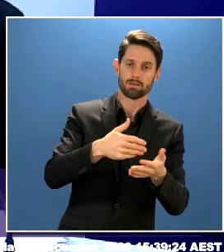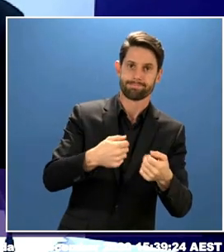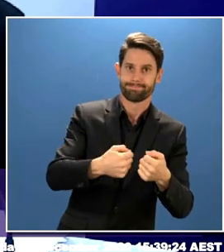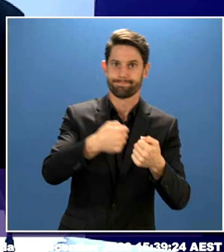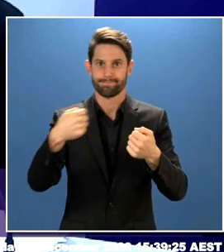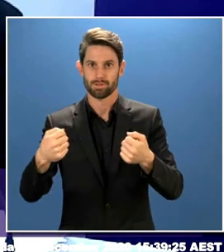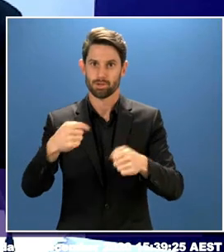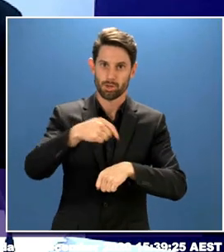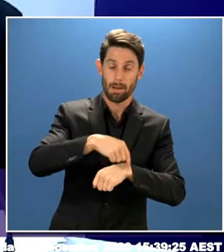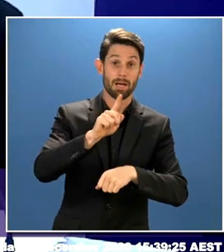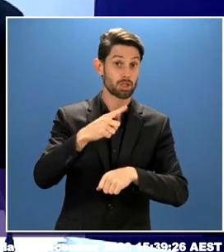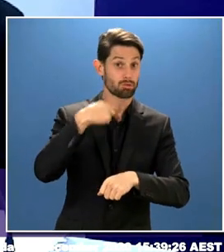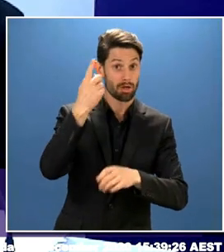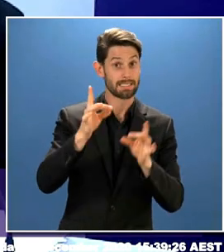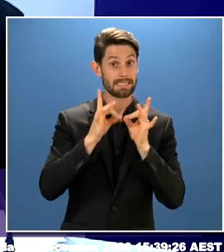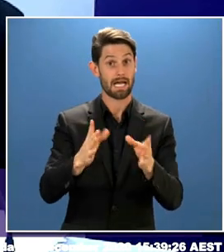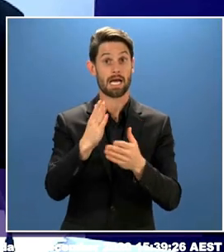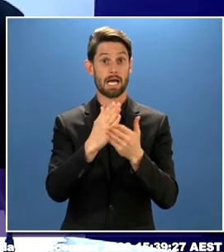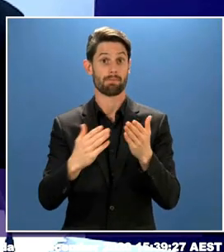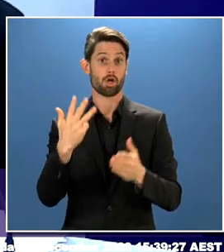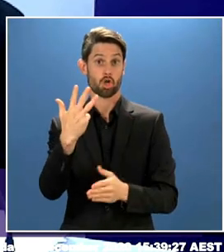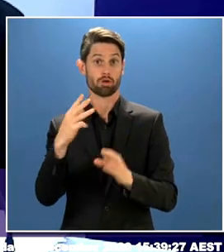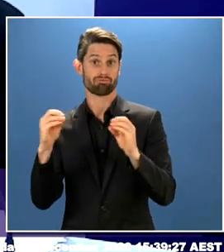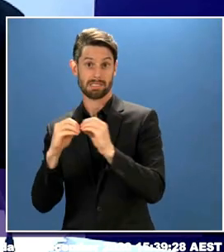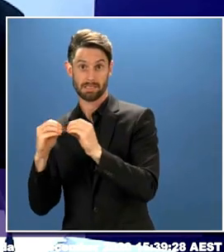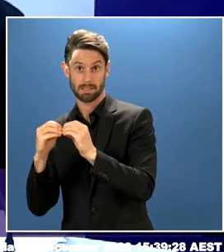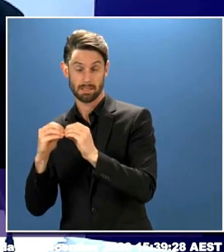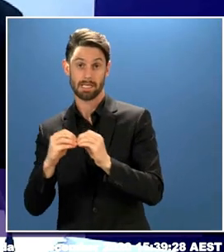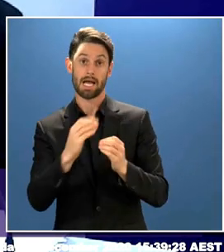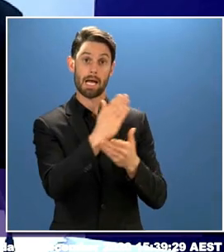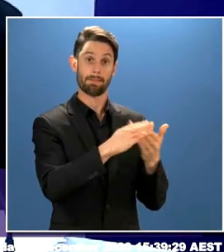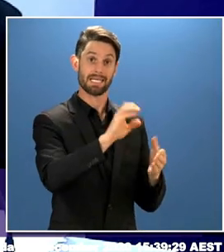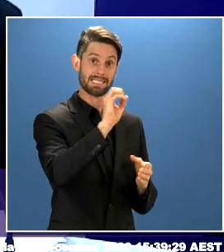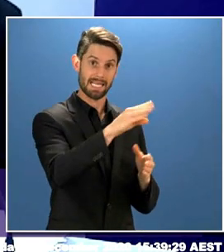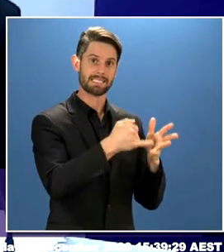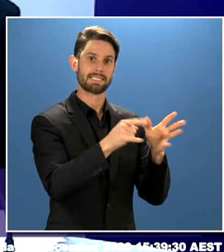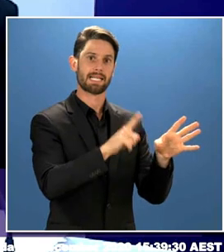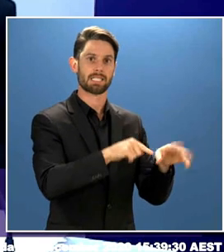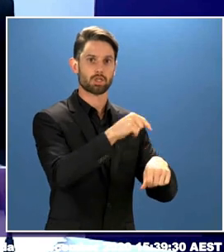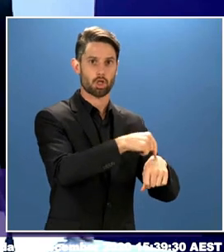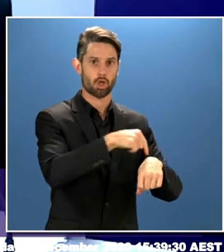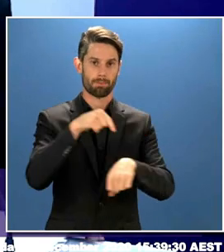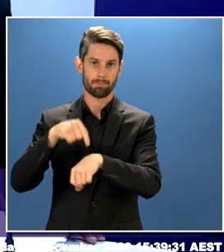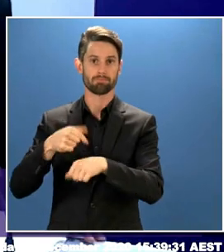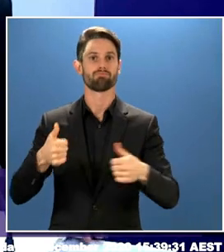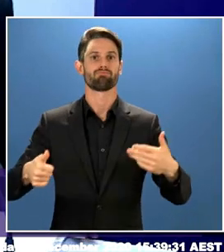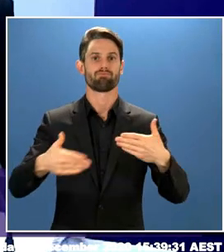again at 9:30am Brisbane time, 10:30am Sydney time tomorrow. Thank you. We will adjourn to that time,